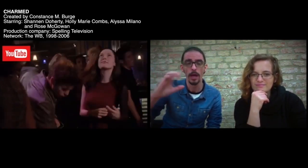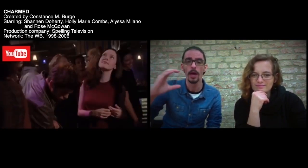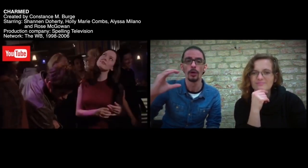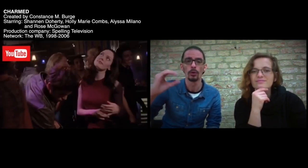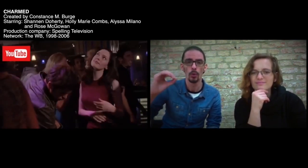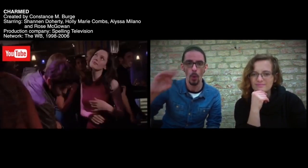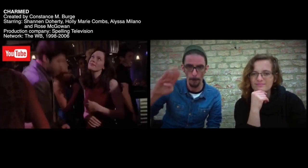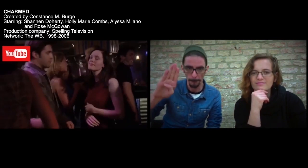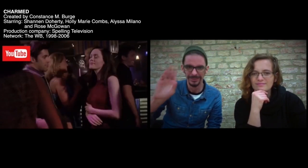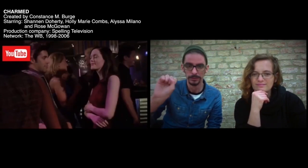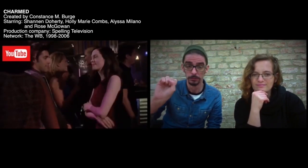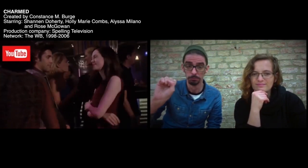Holly Marie Combs.